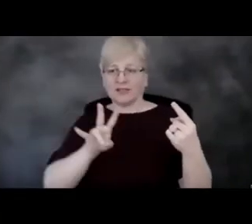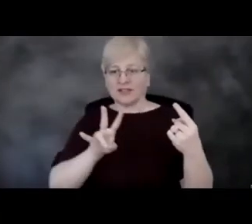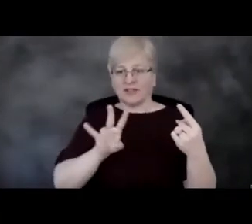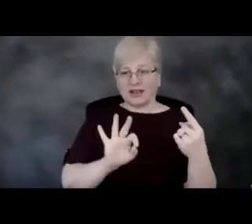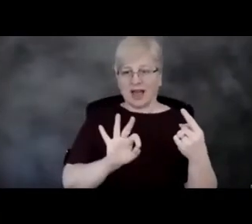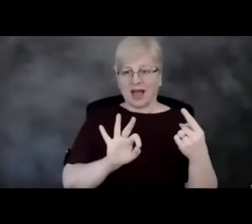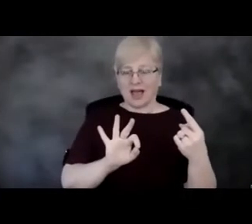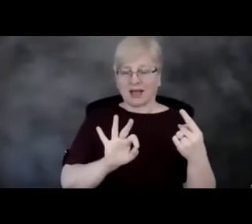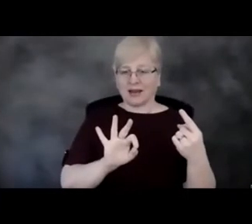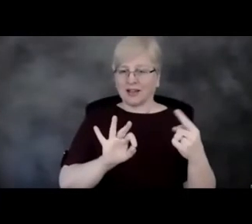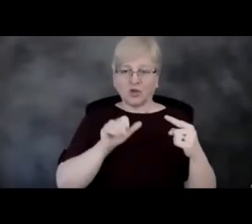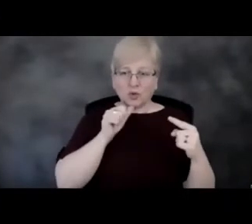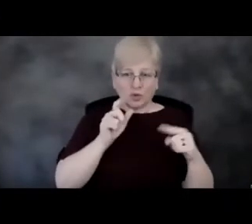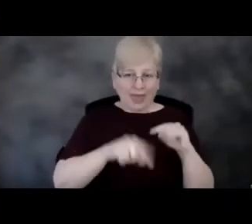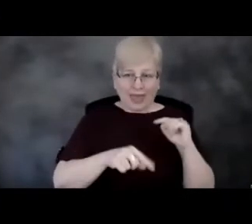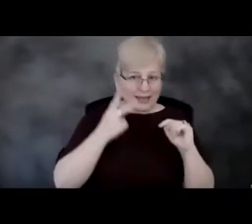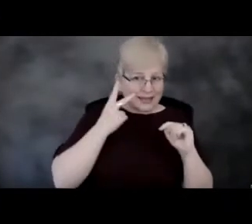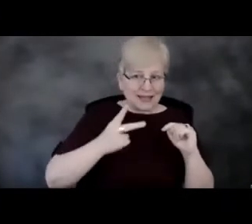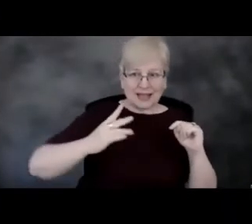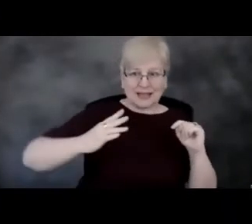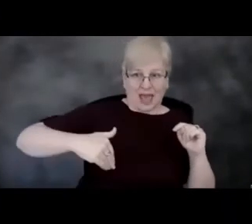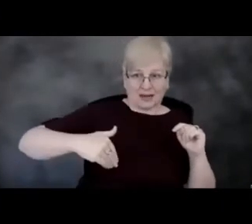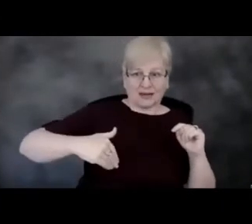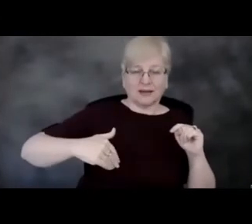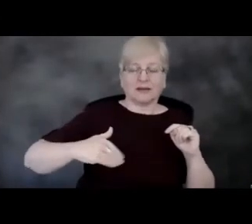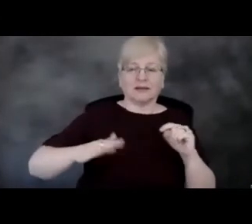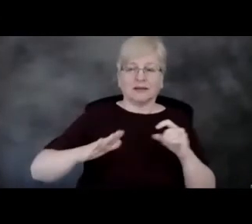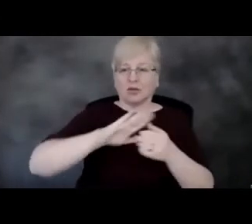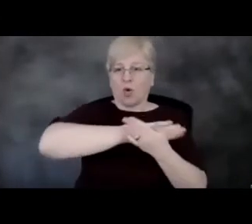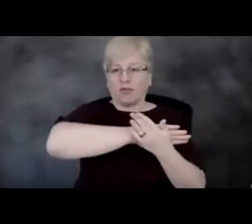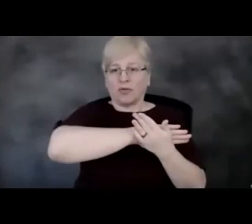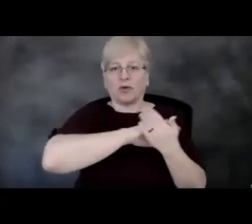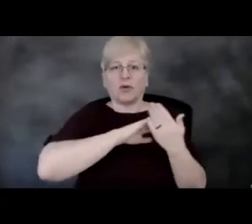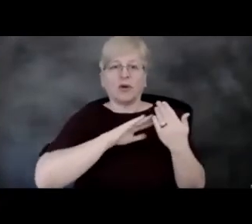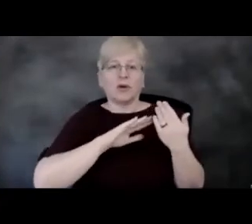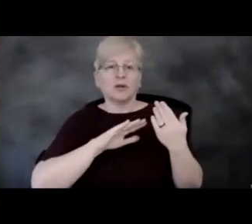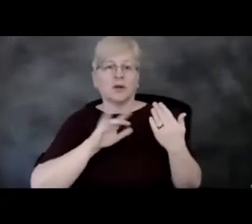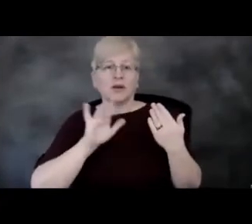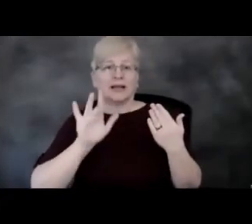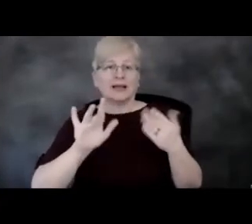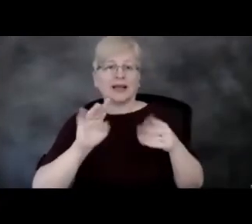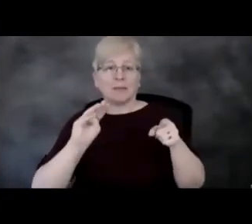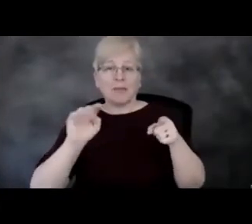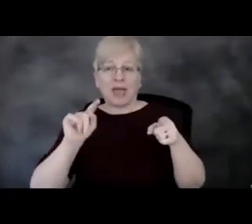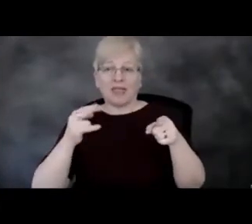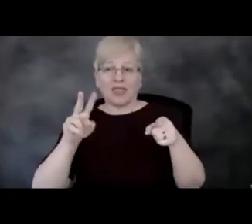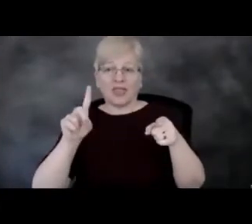that time, so if you open up methods, the others become secluded